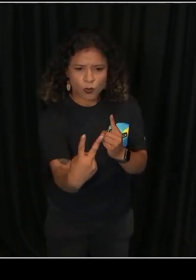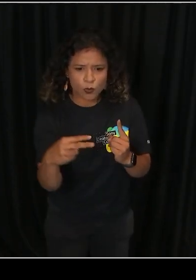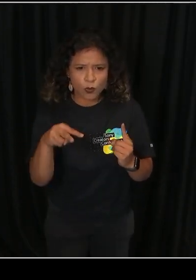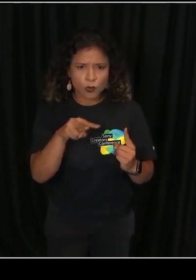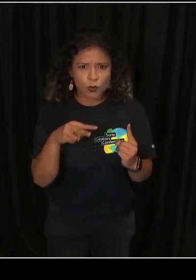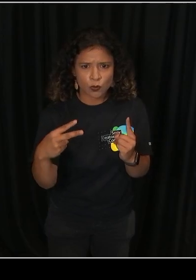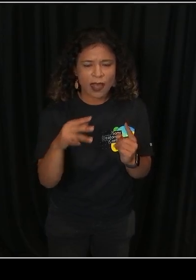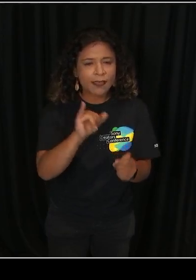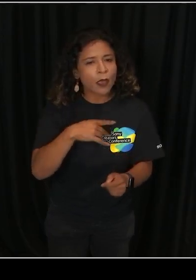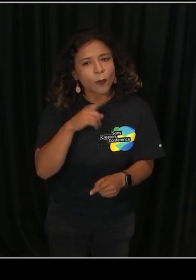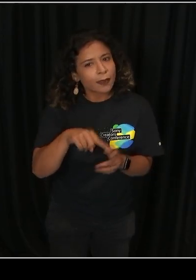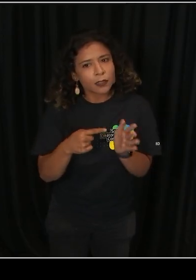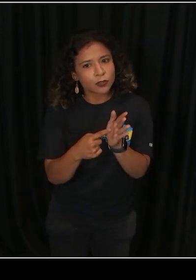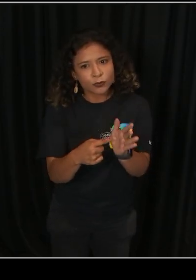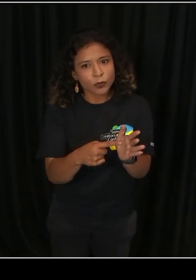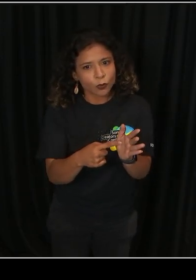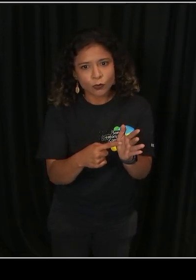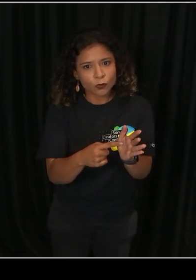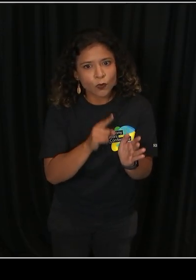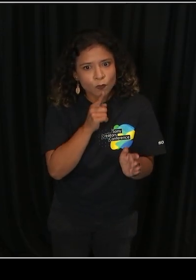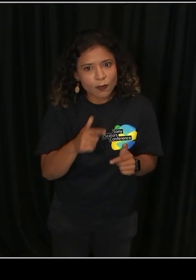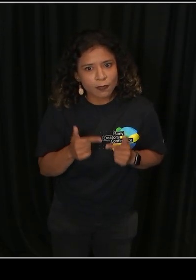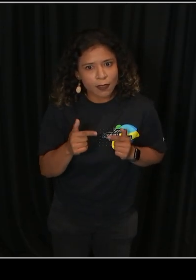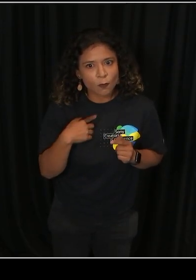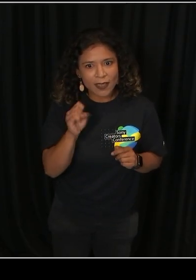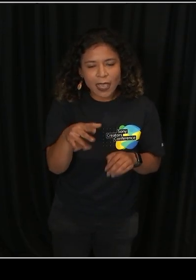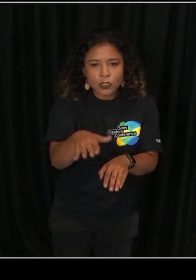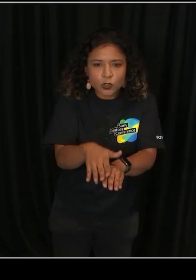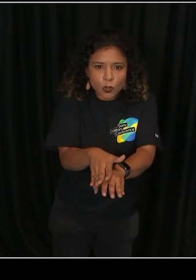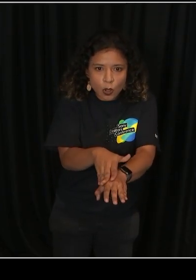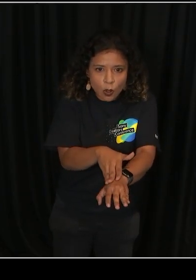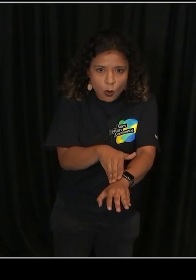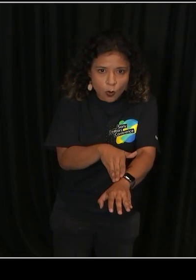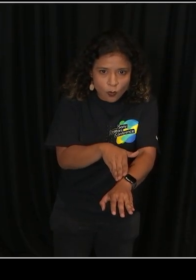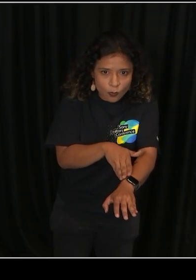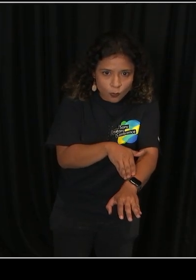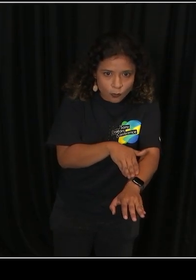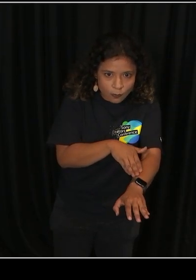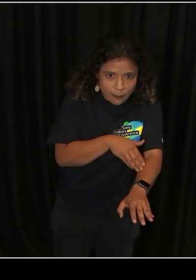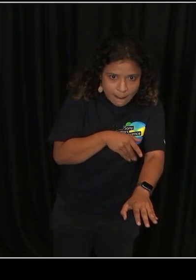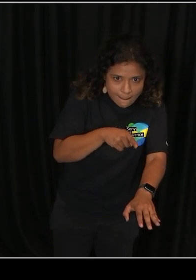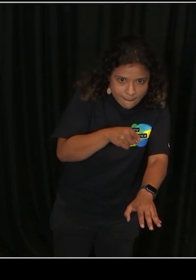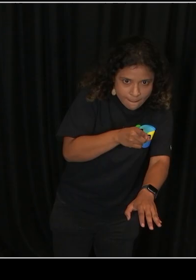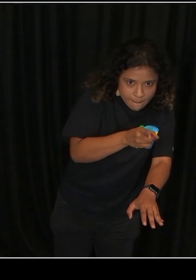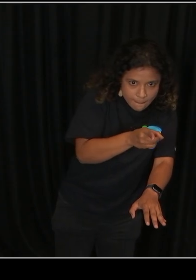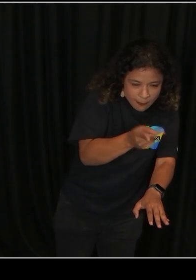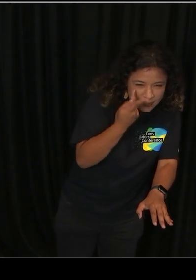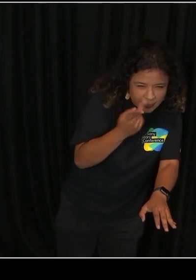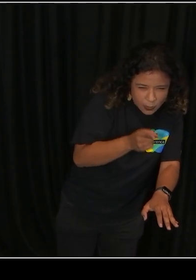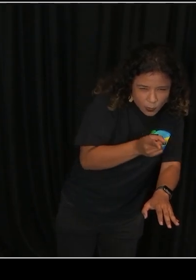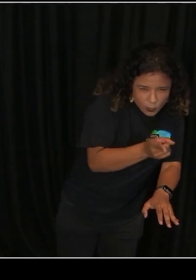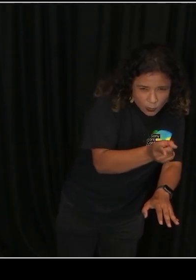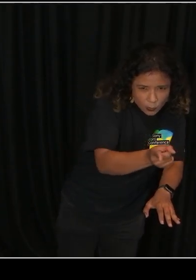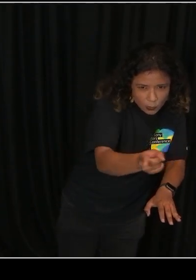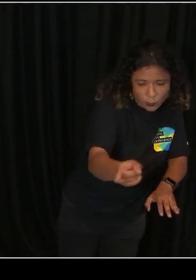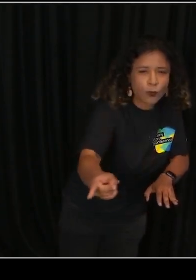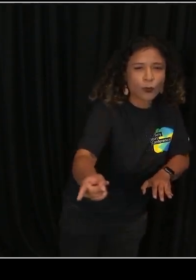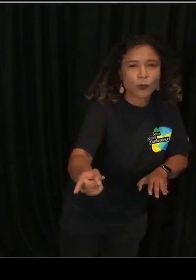we see exactly in line of the shot. We can go infinite slo mo to see how the puck is going, just between the arm and leg of the goalkeeper.